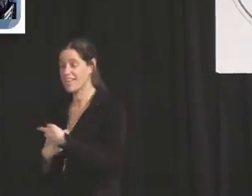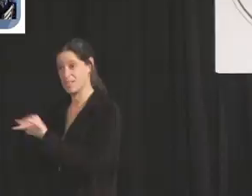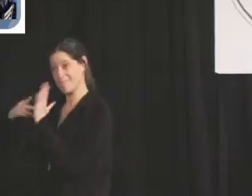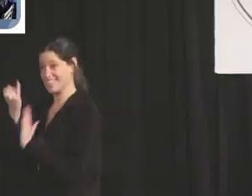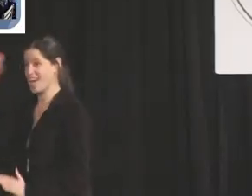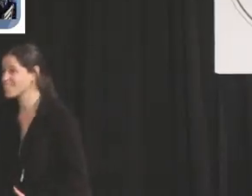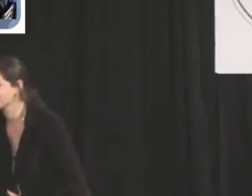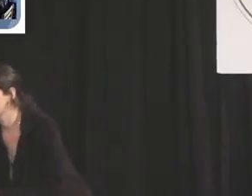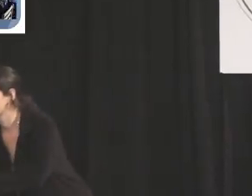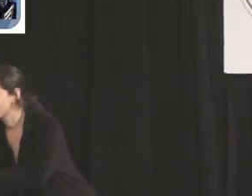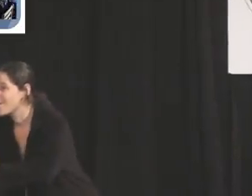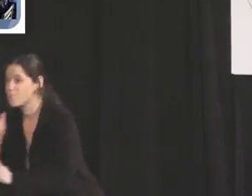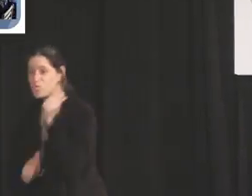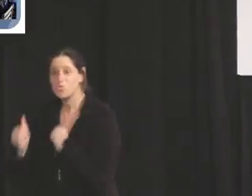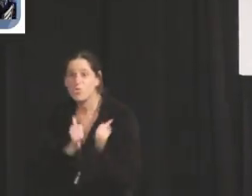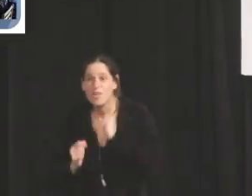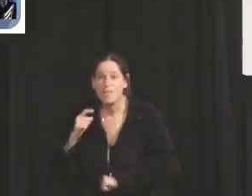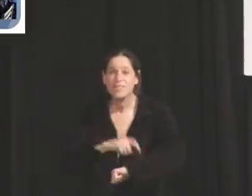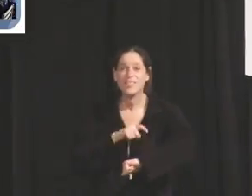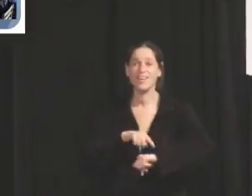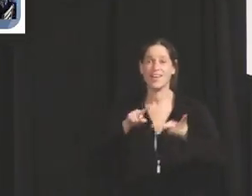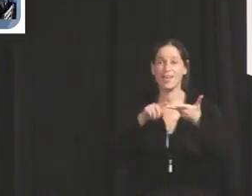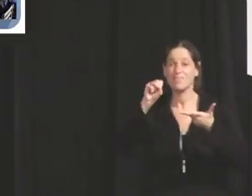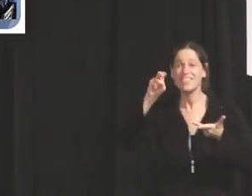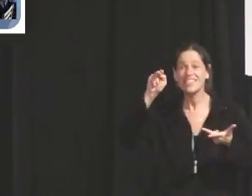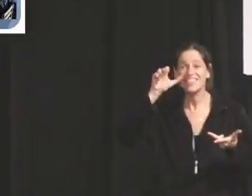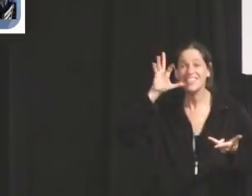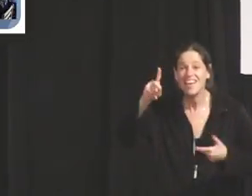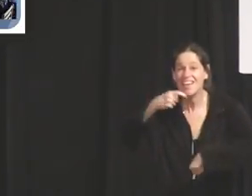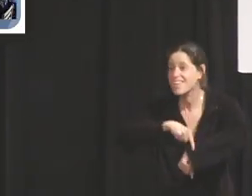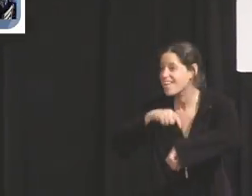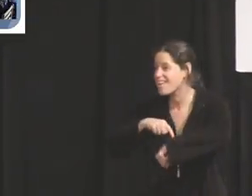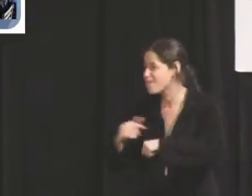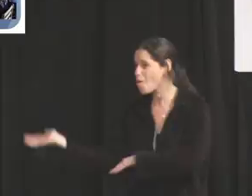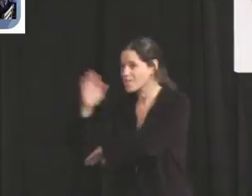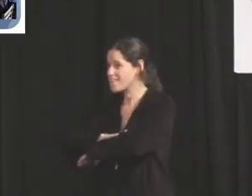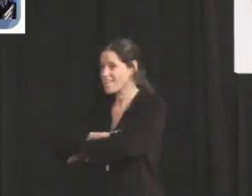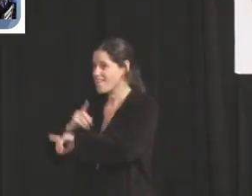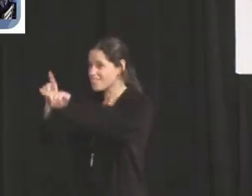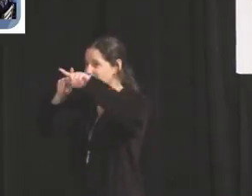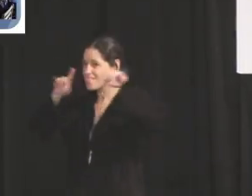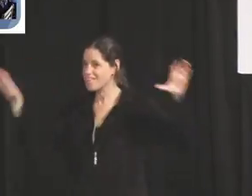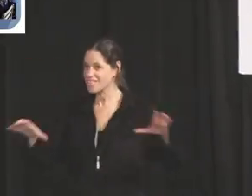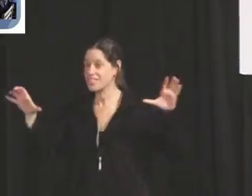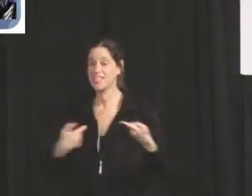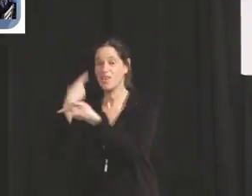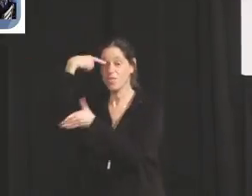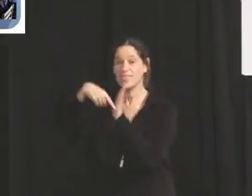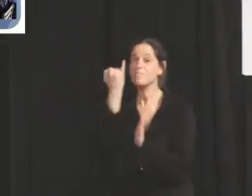So little bits and pieces of literacy. You know, if it's play time, if it's drama time.